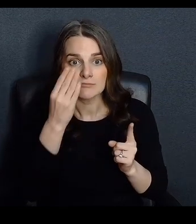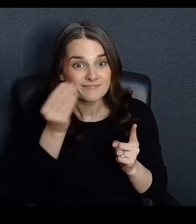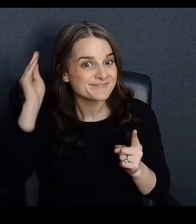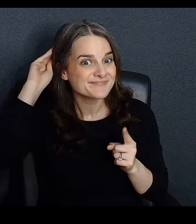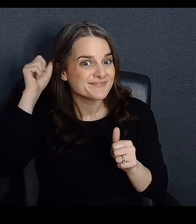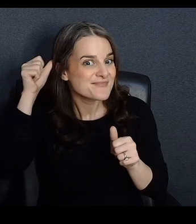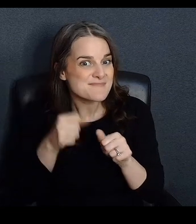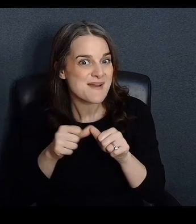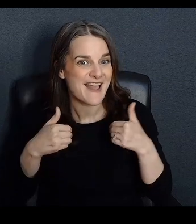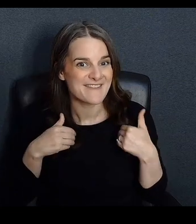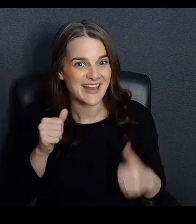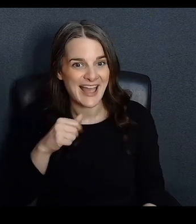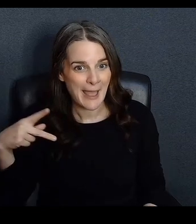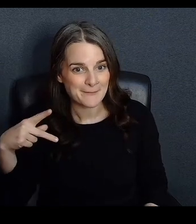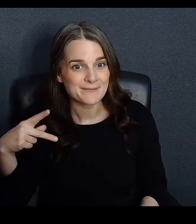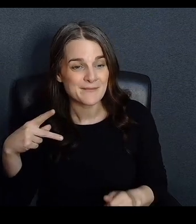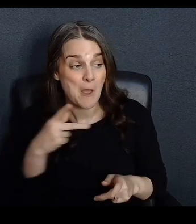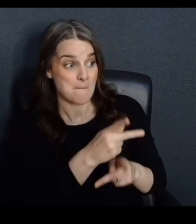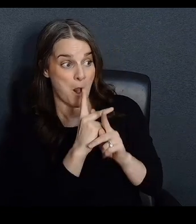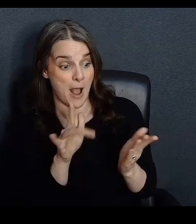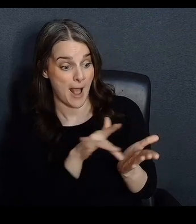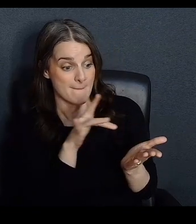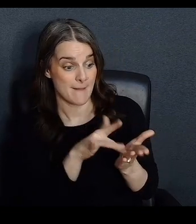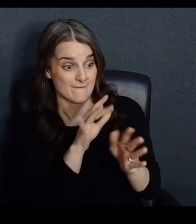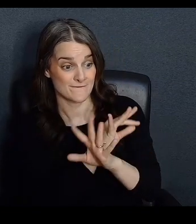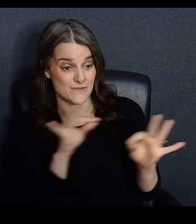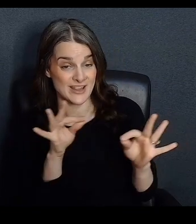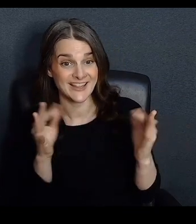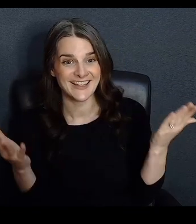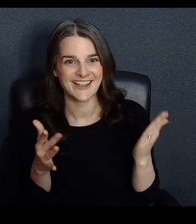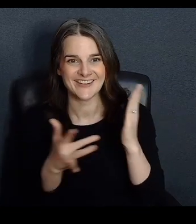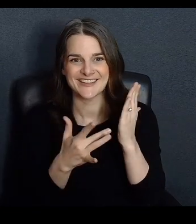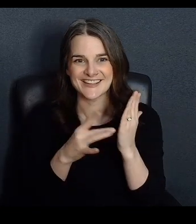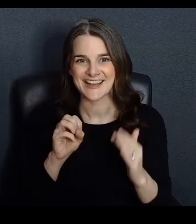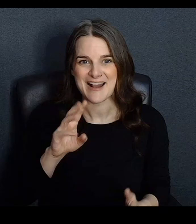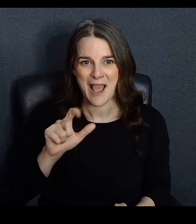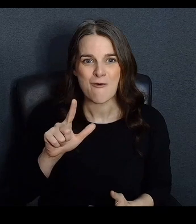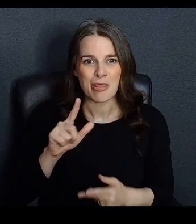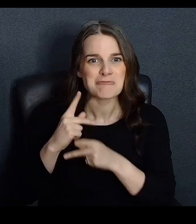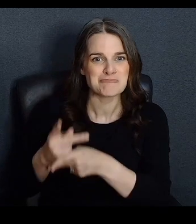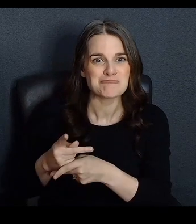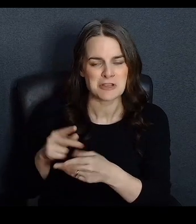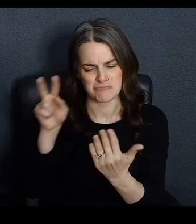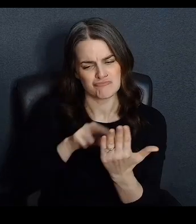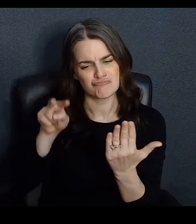is that we have these apps available to borrow for free on an iPad from TechOWL's lending library. If you're in Pennsylvania, then that